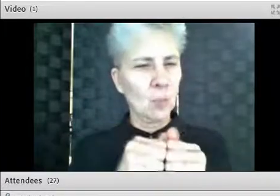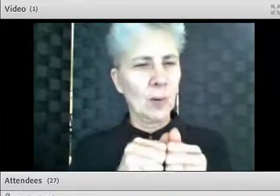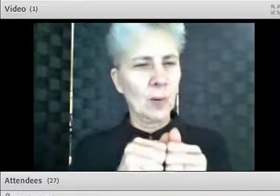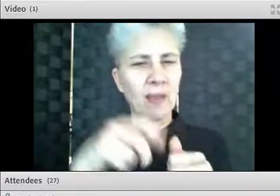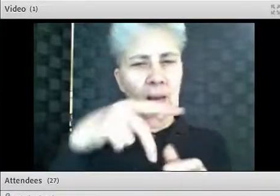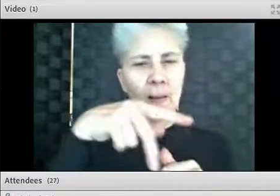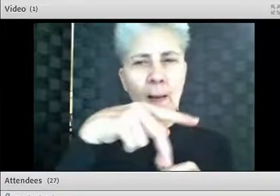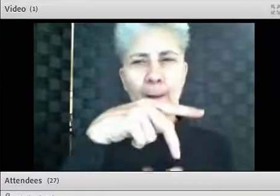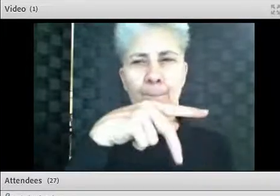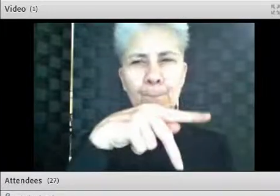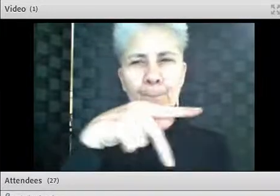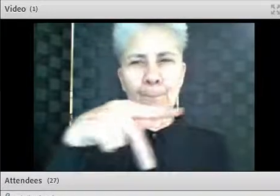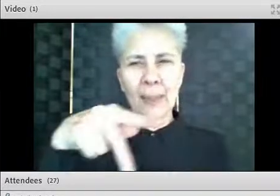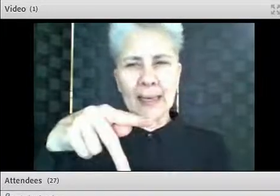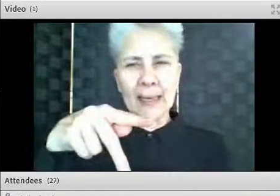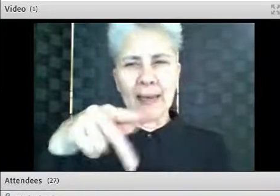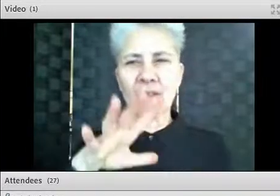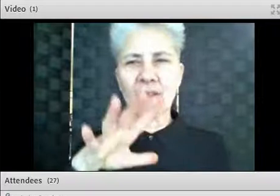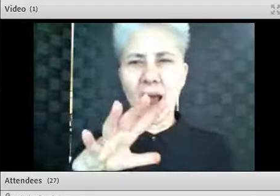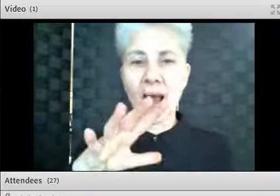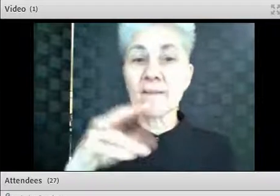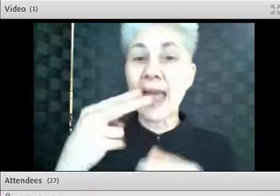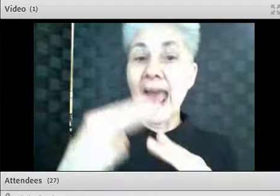the H is closer to I, so P5,